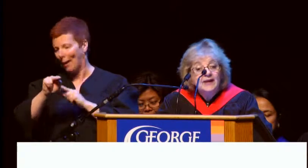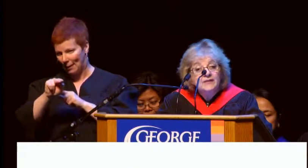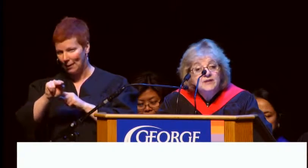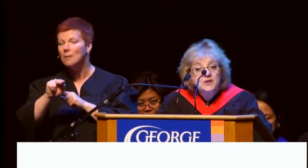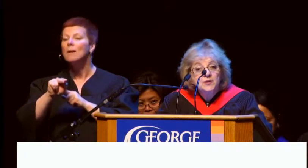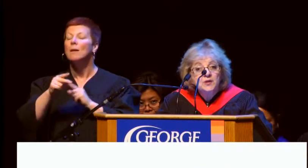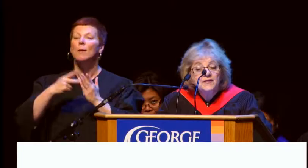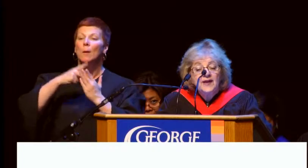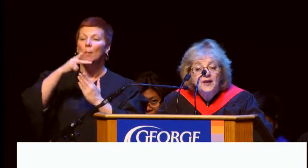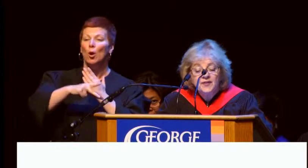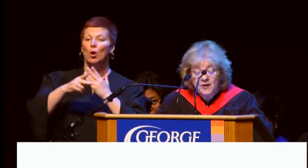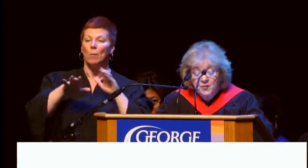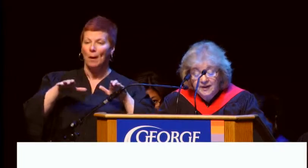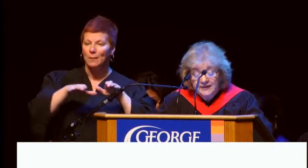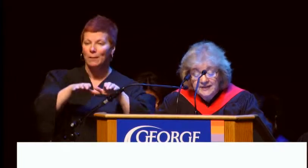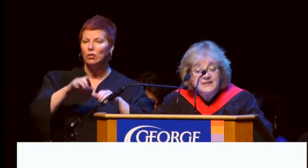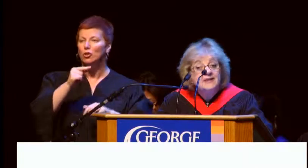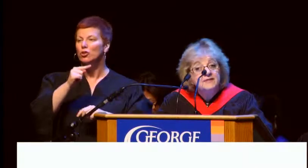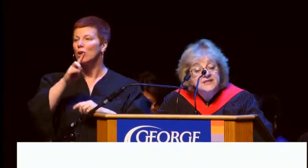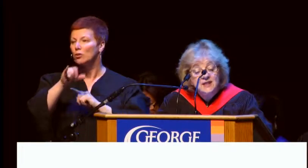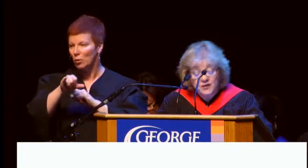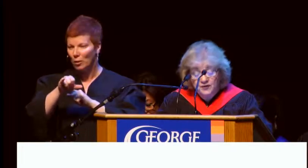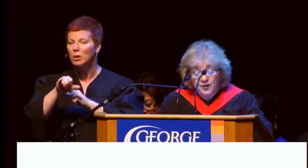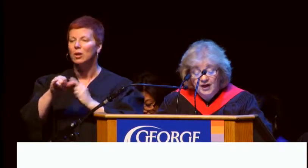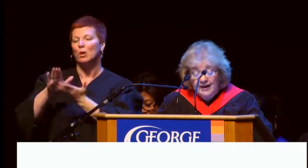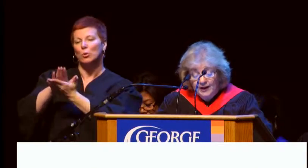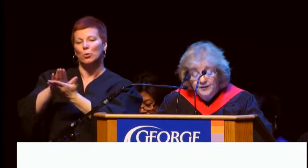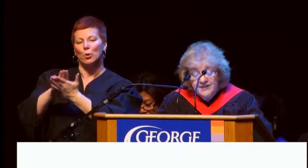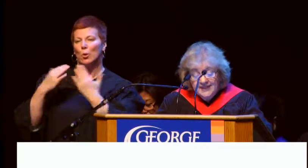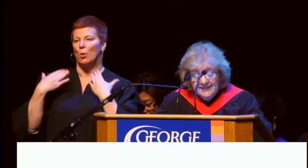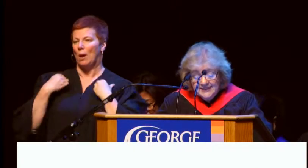IN THE SCHOOL OF HEALTH SCIENCES IN THE CENTRE FOR HEALTH SCIENCES.